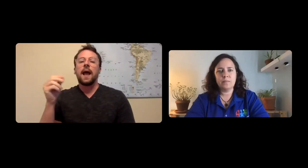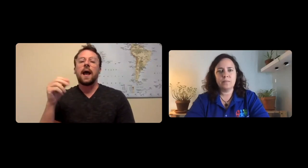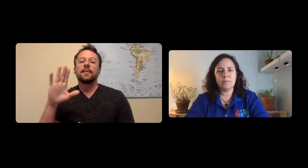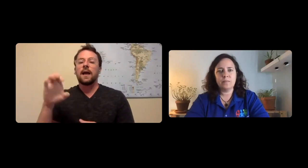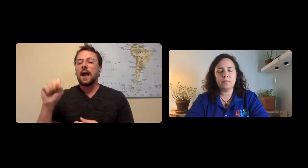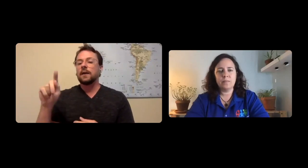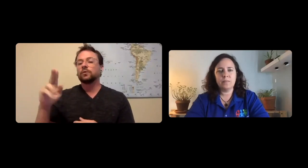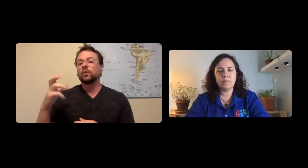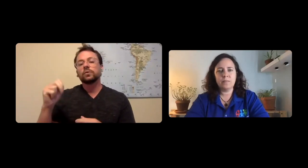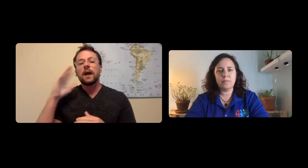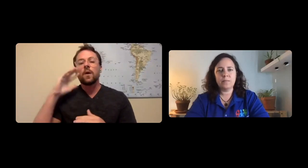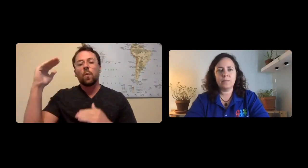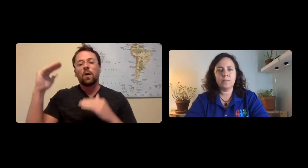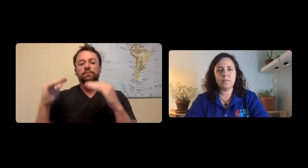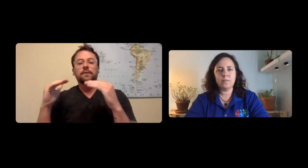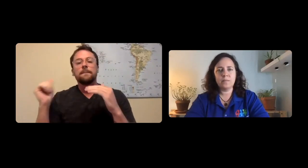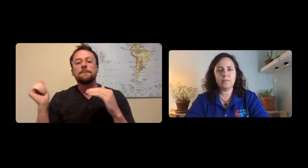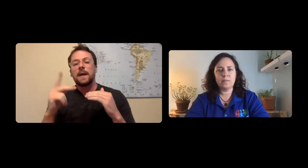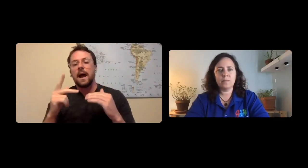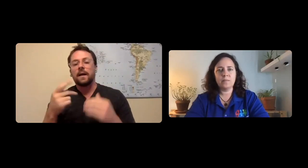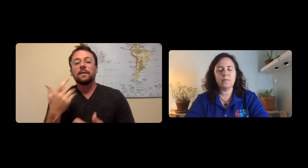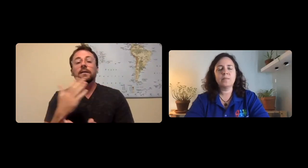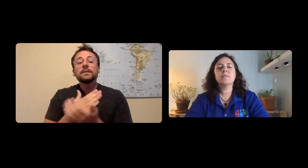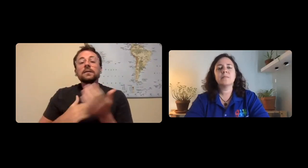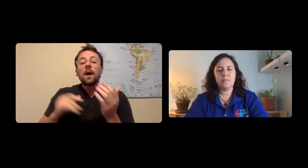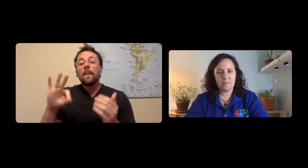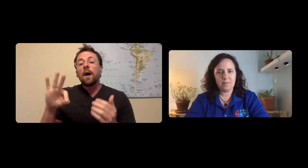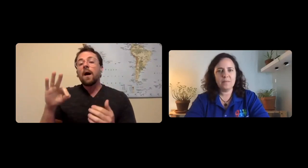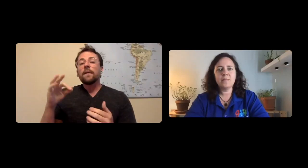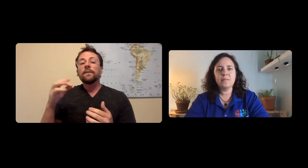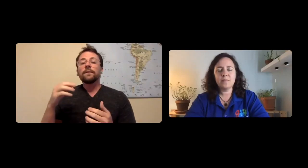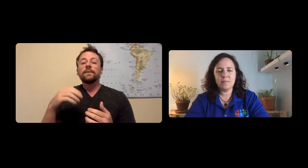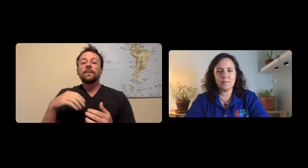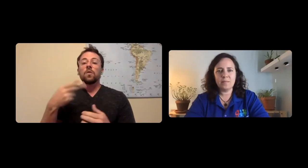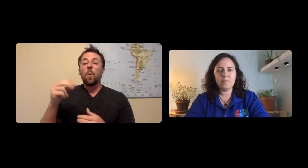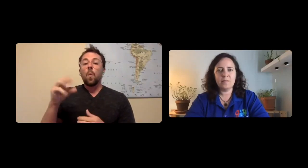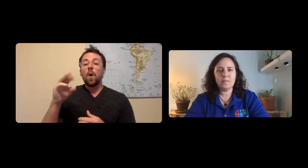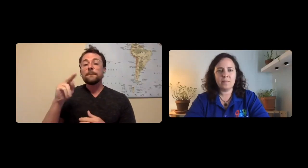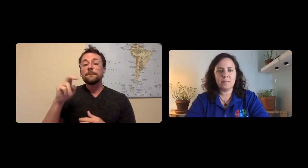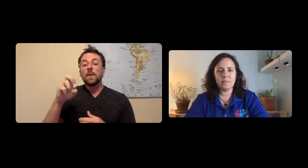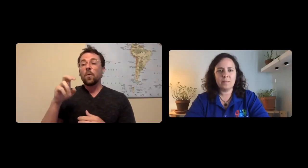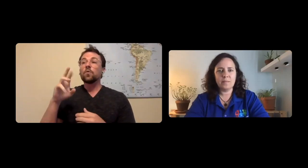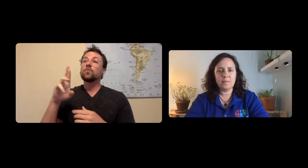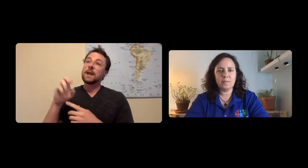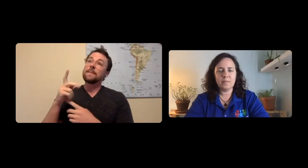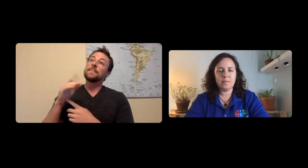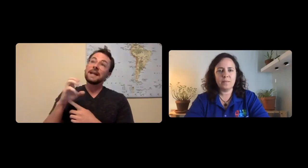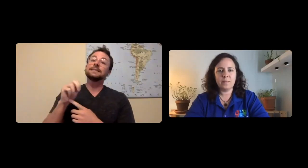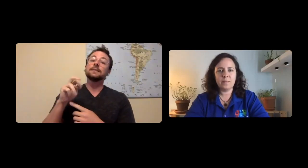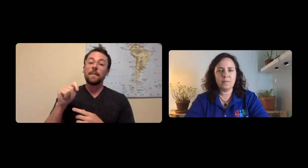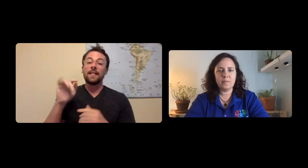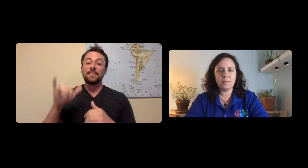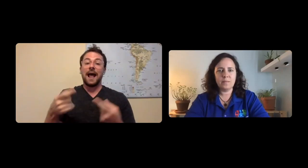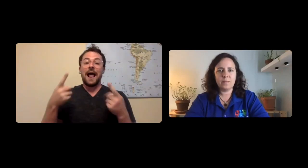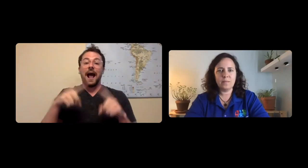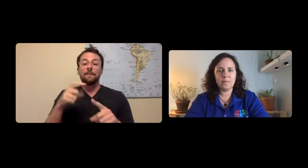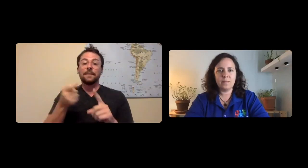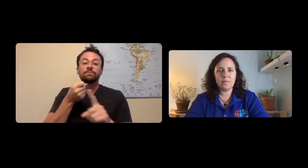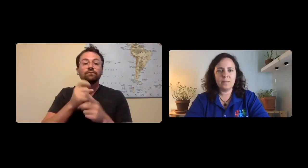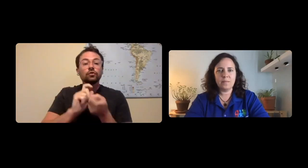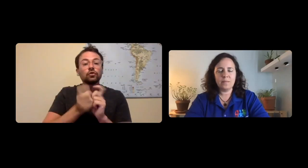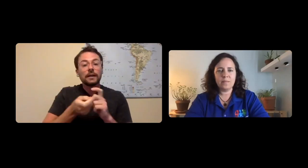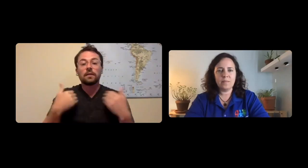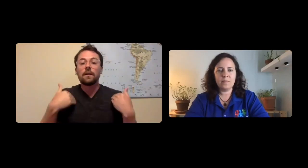For a transboy, they would want to reduce the amount of estrogen they're producing.